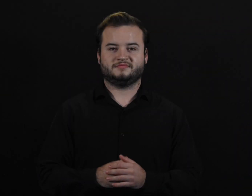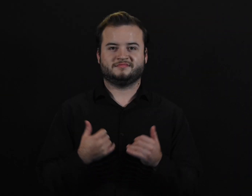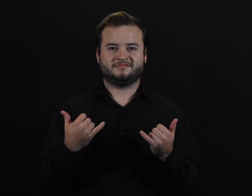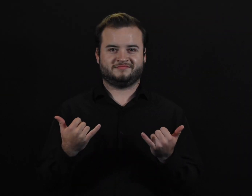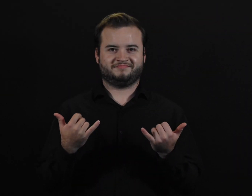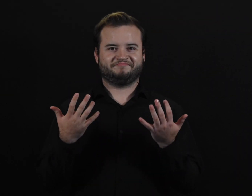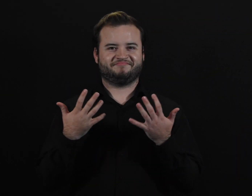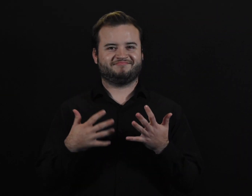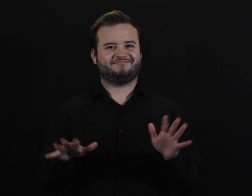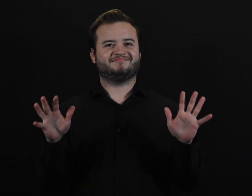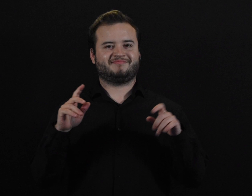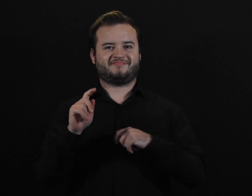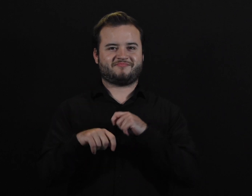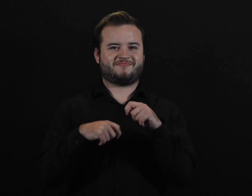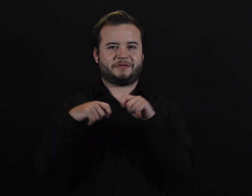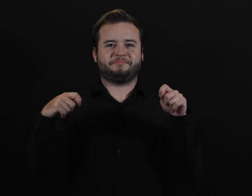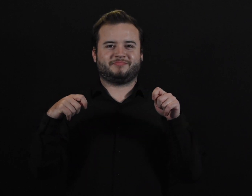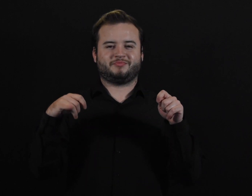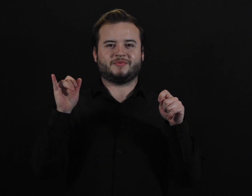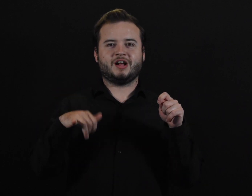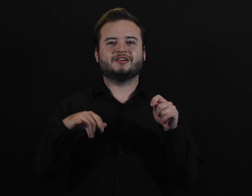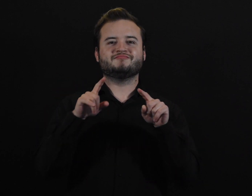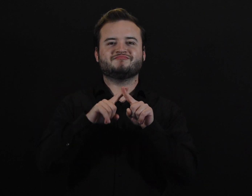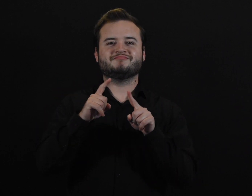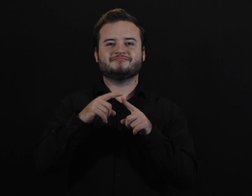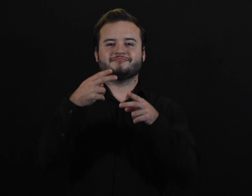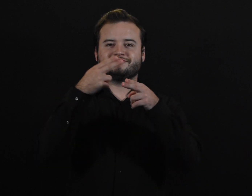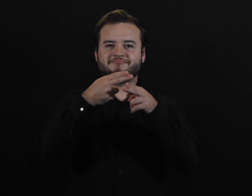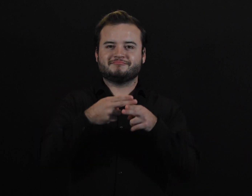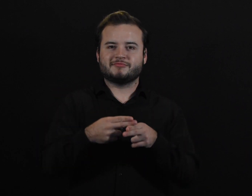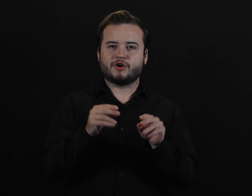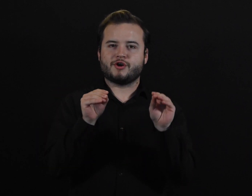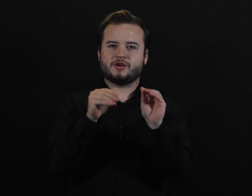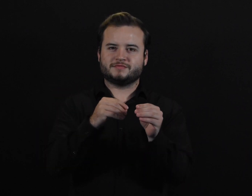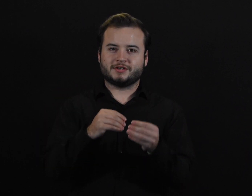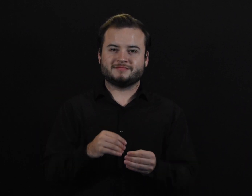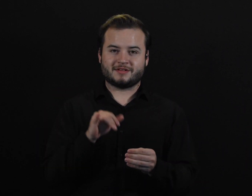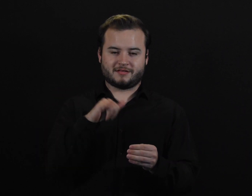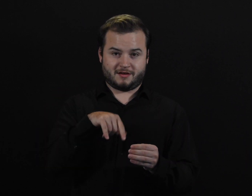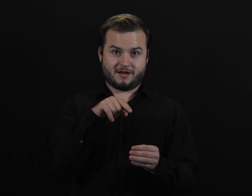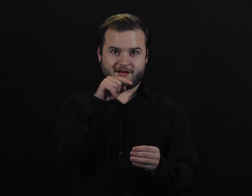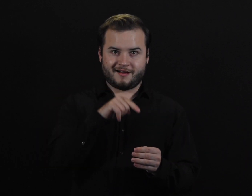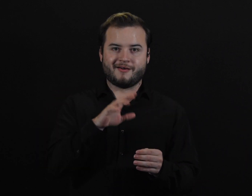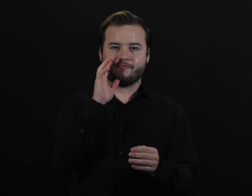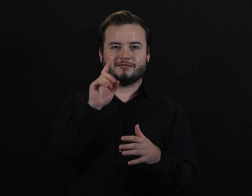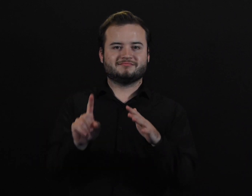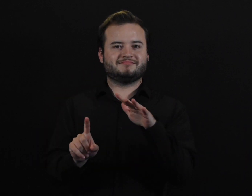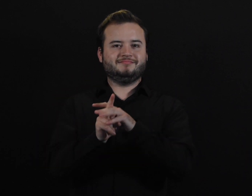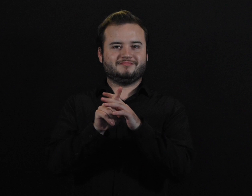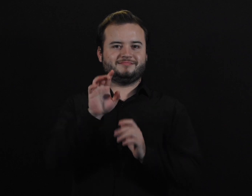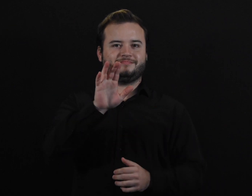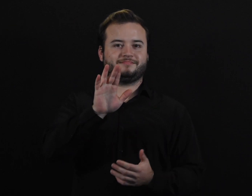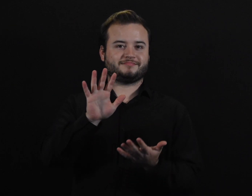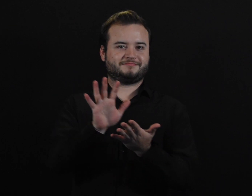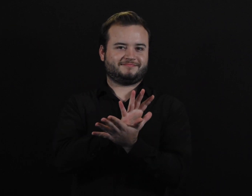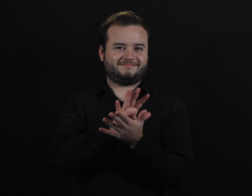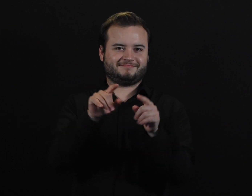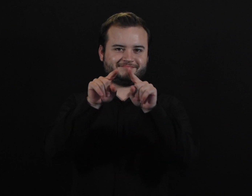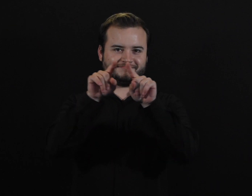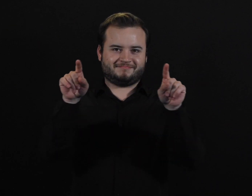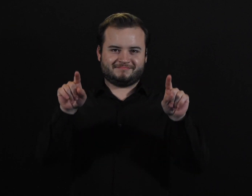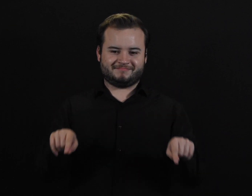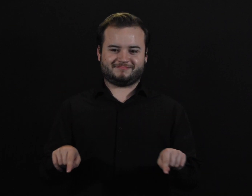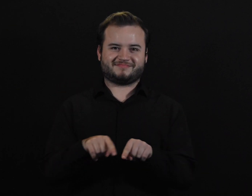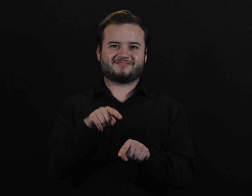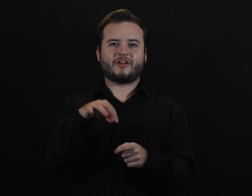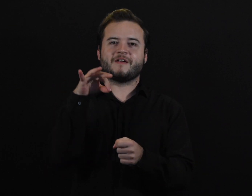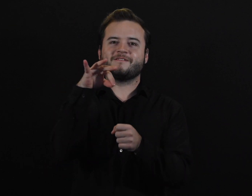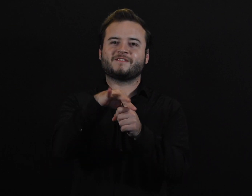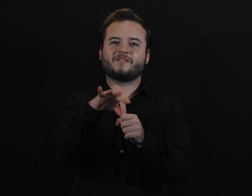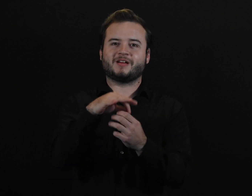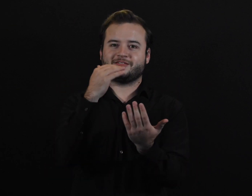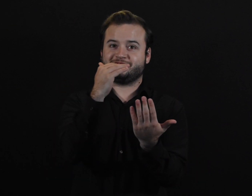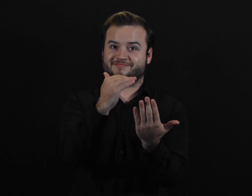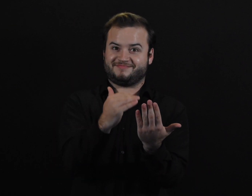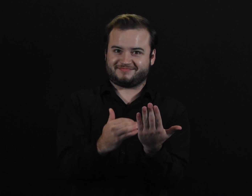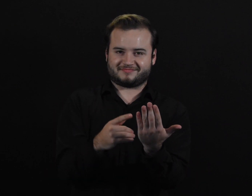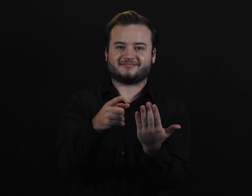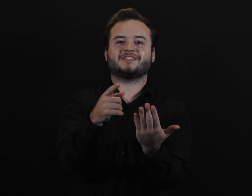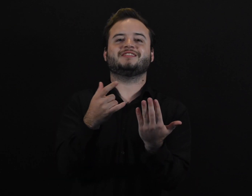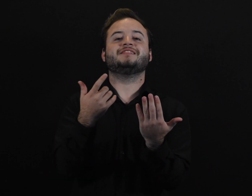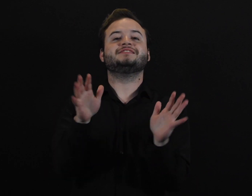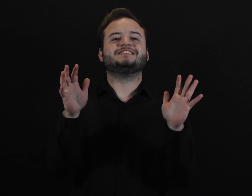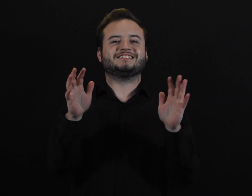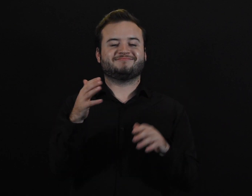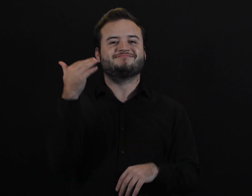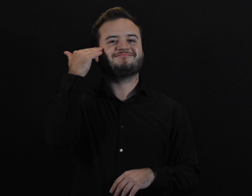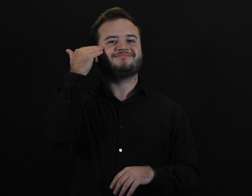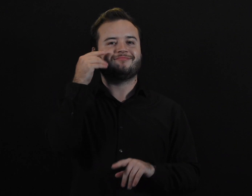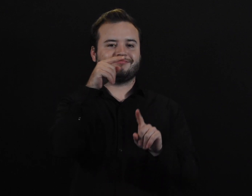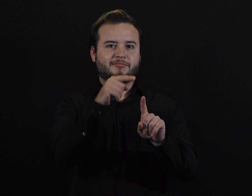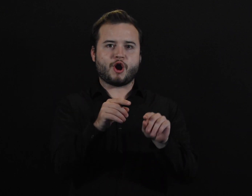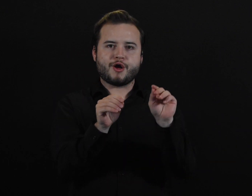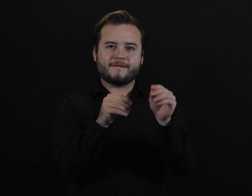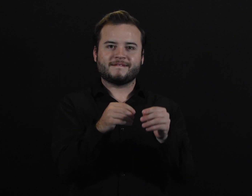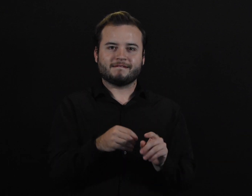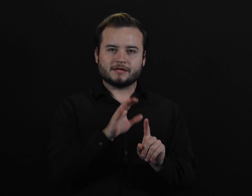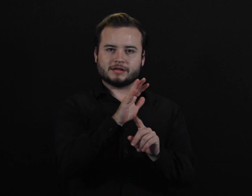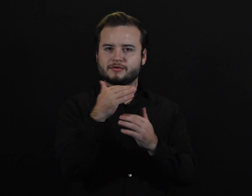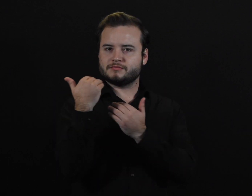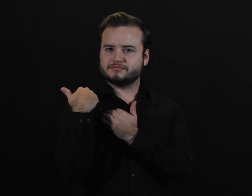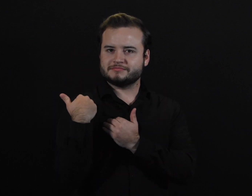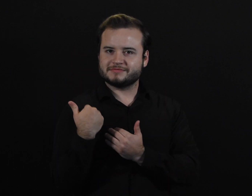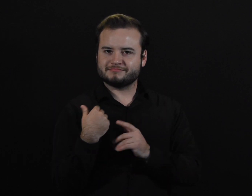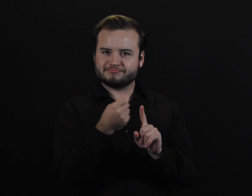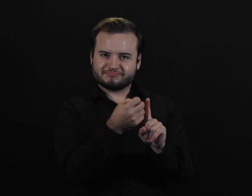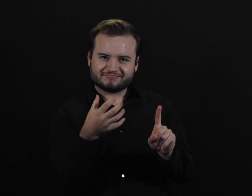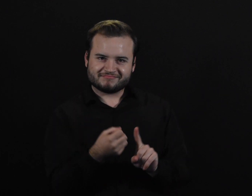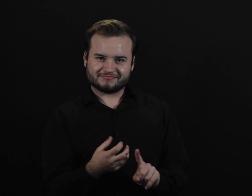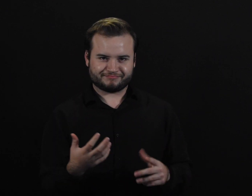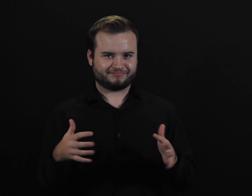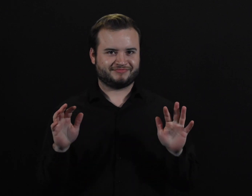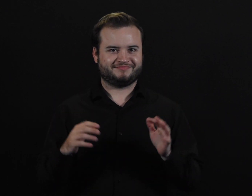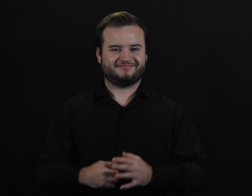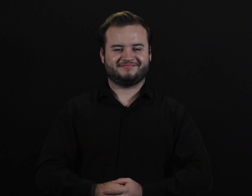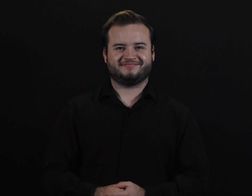That wraps up the list of Minnesota offices that will appear on your ballot and their responsibilities.